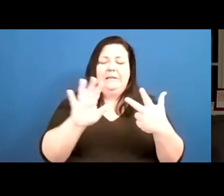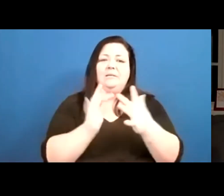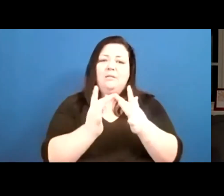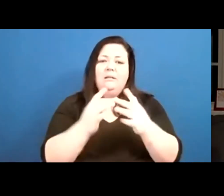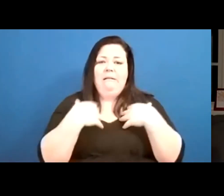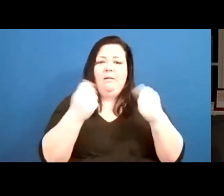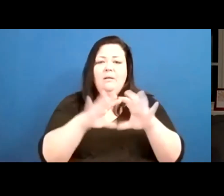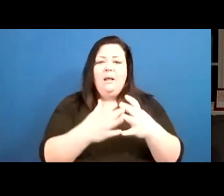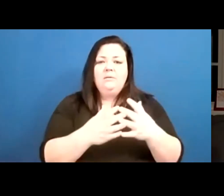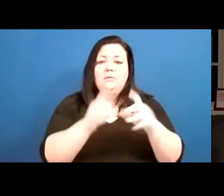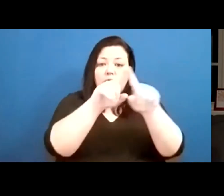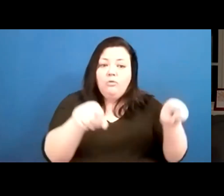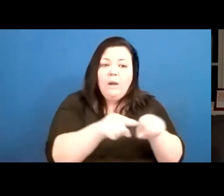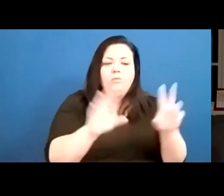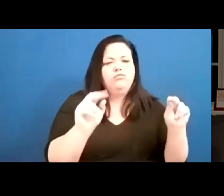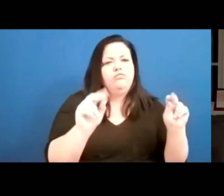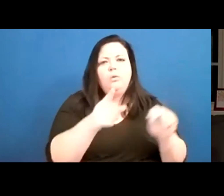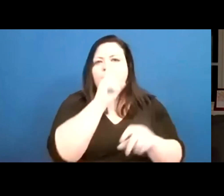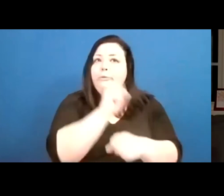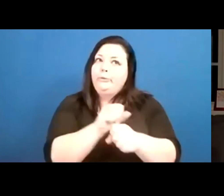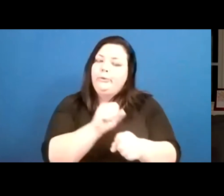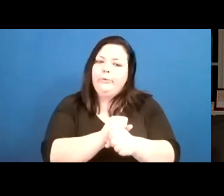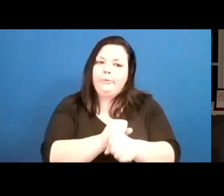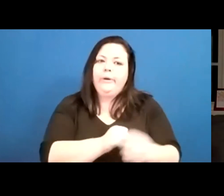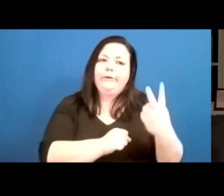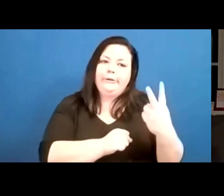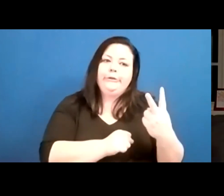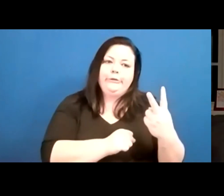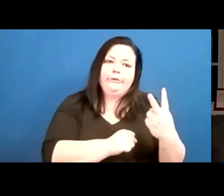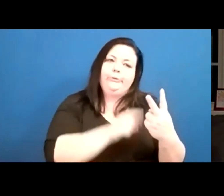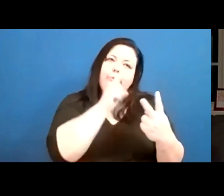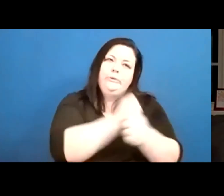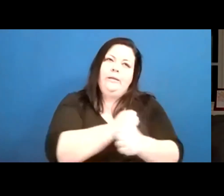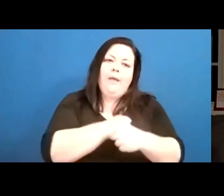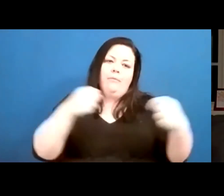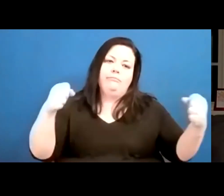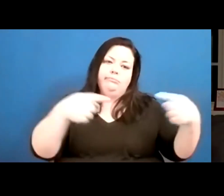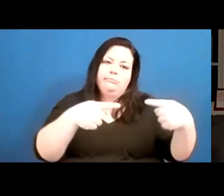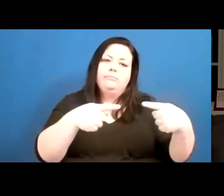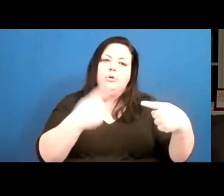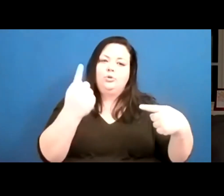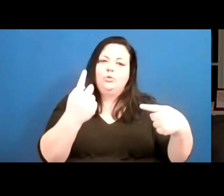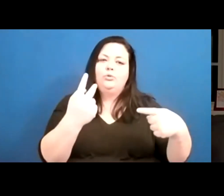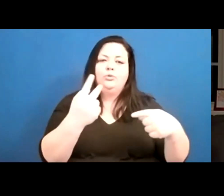no triangle -- true -- two love rays, really. two points on a shared plane of love,